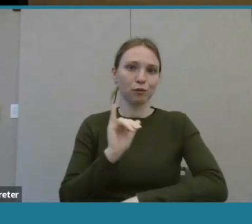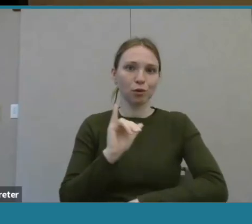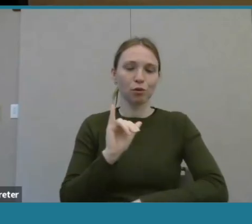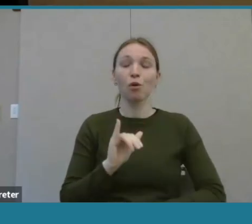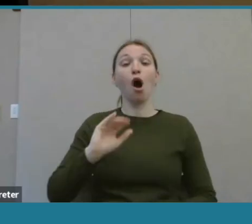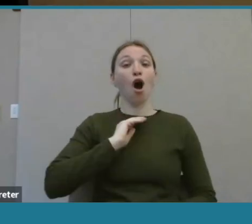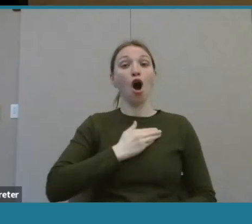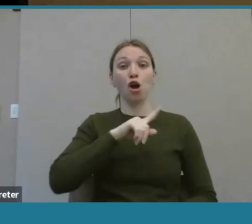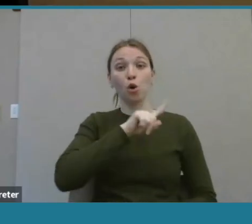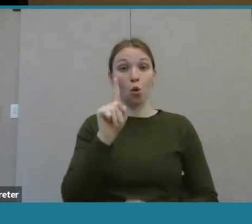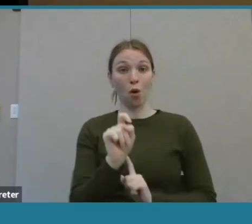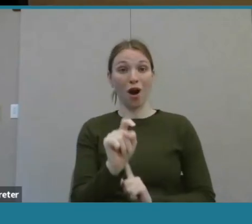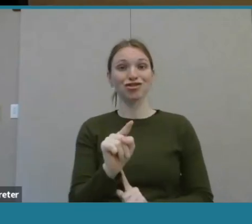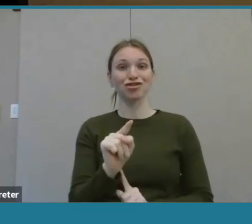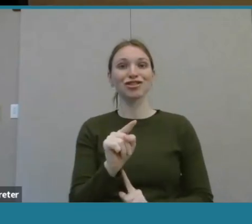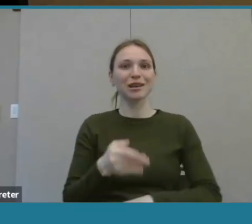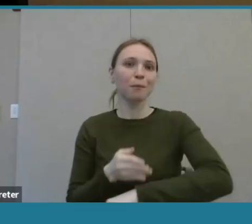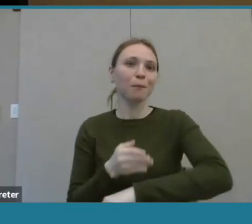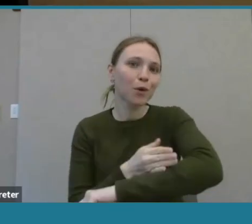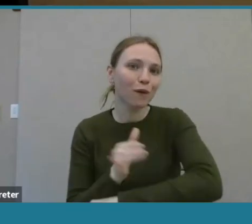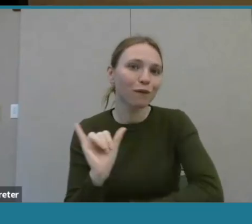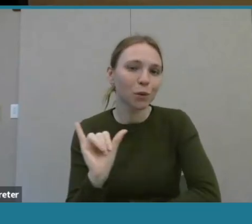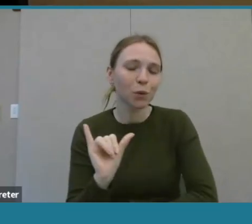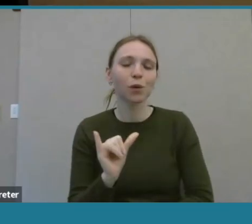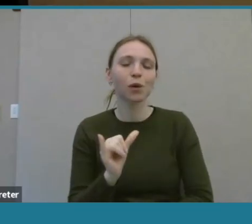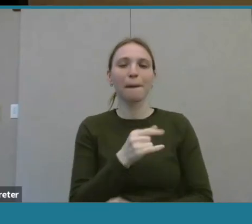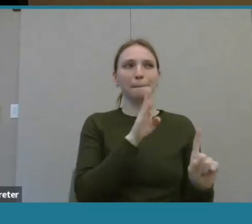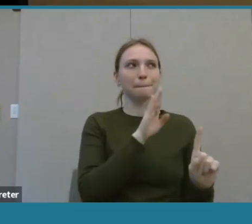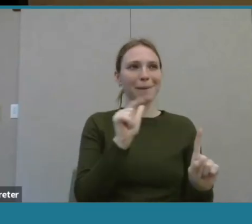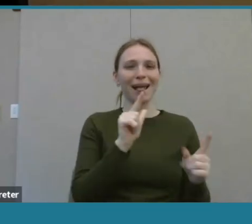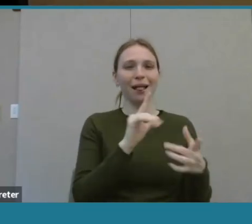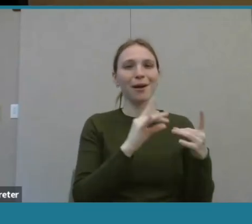Bill had mentioned that some of the things that we learned in those initial input sessions are now in our interpretive plan.